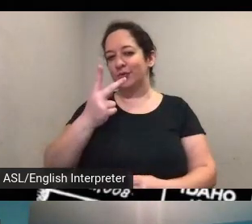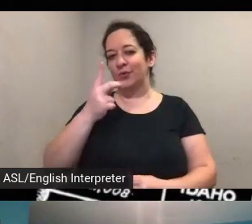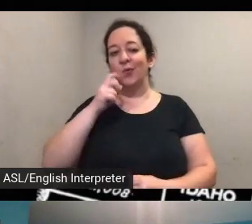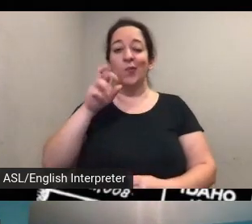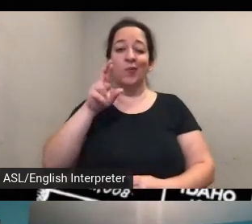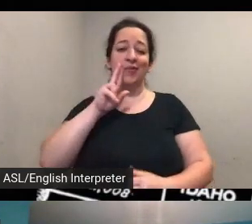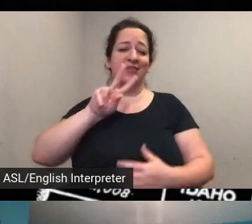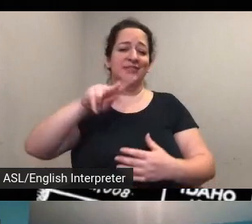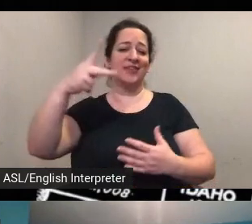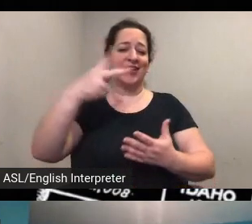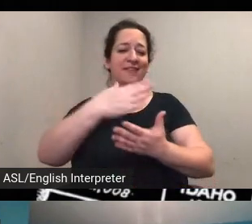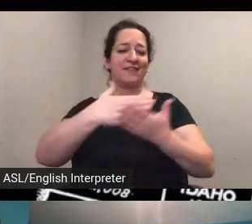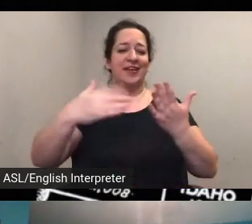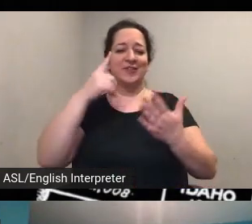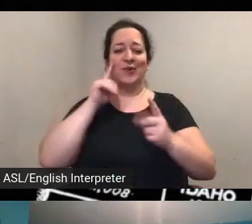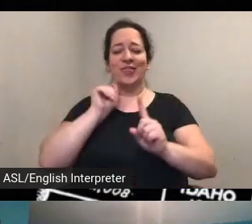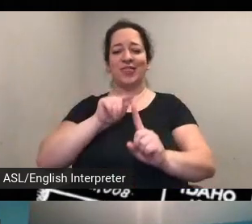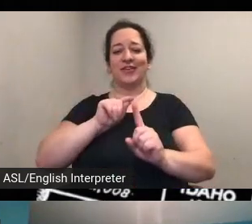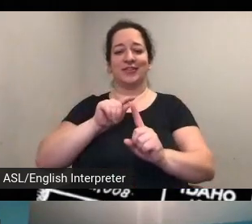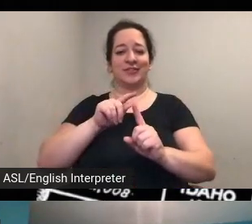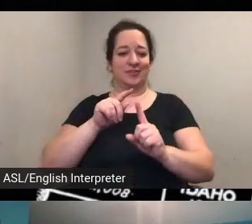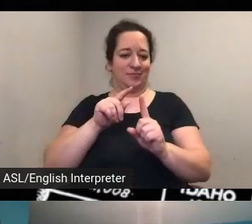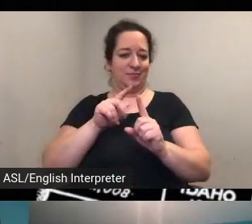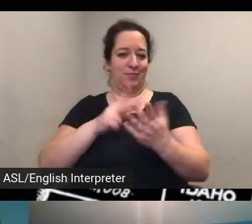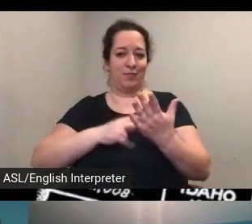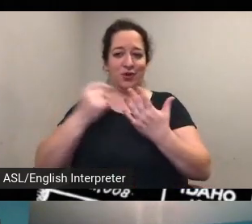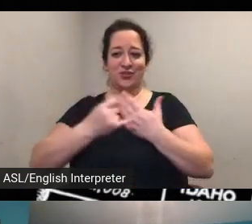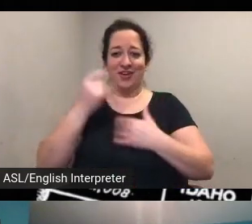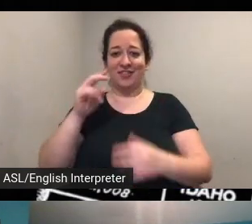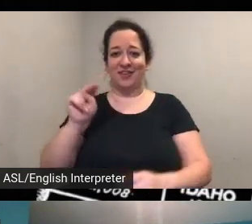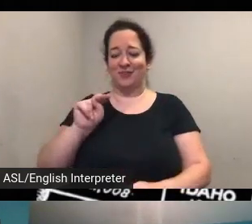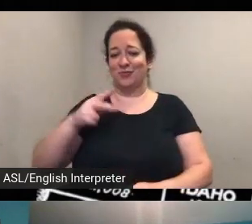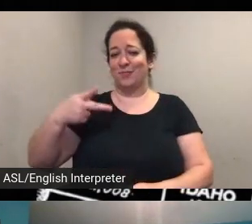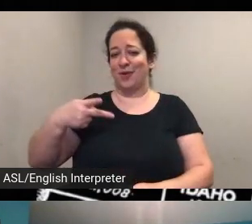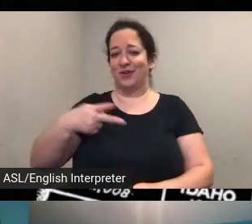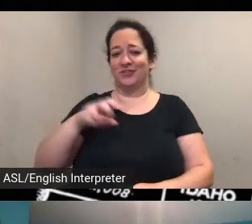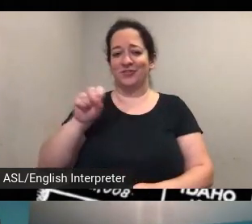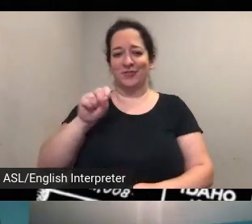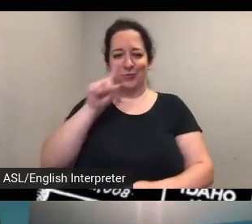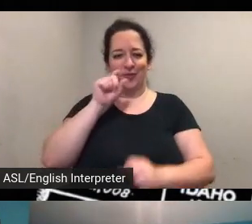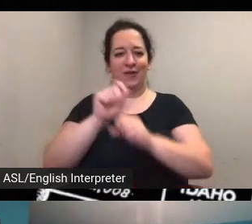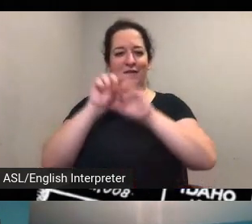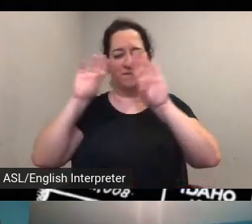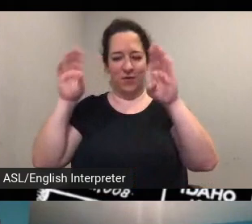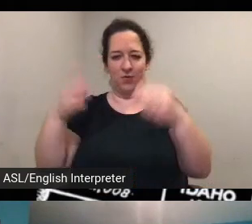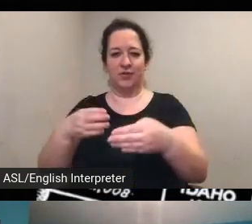the national park service really does involve a focus on uh african-american suffragists in particular